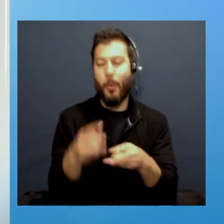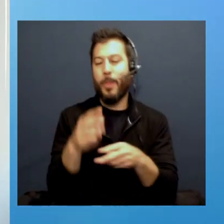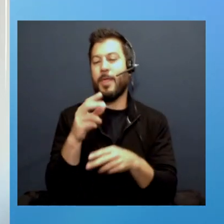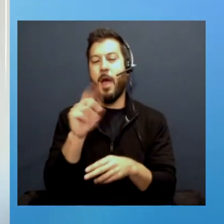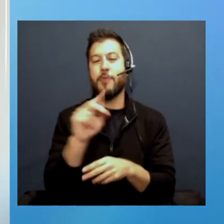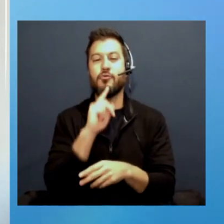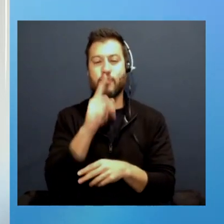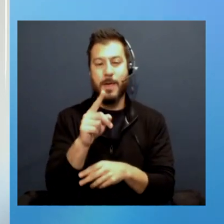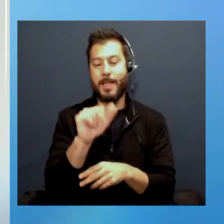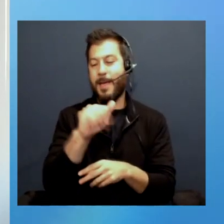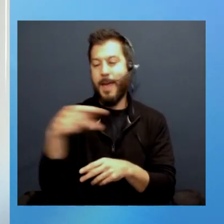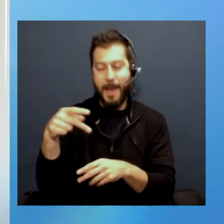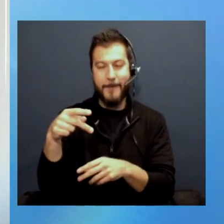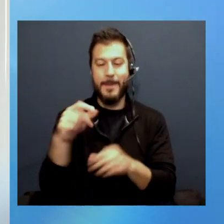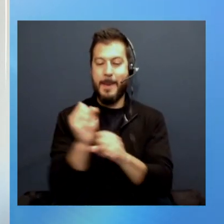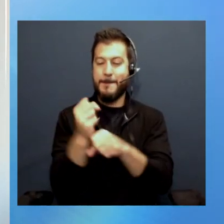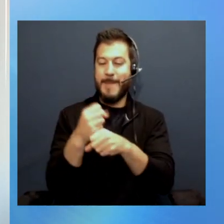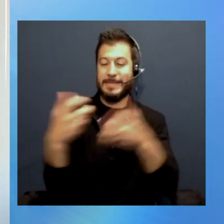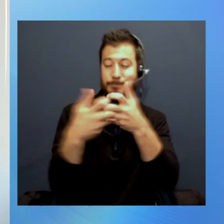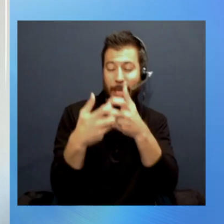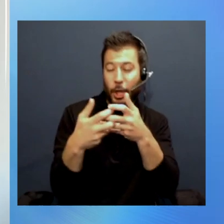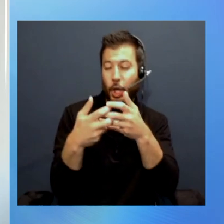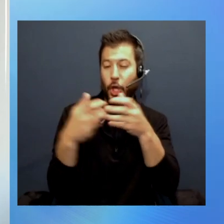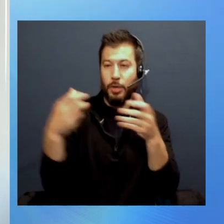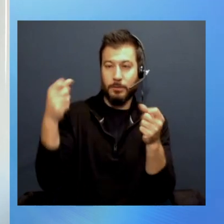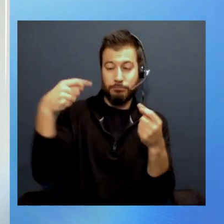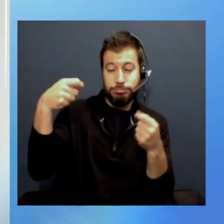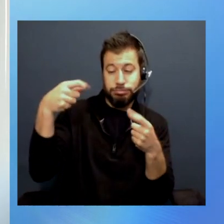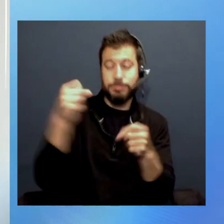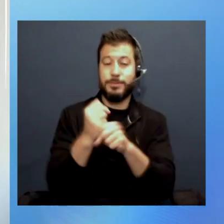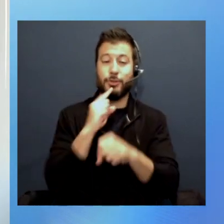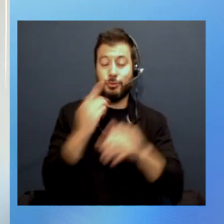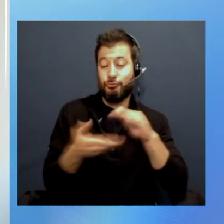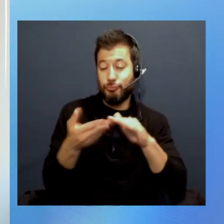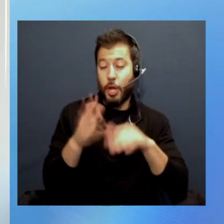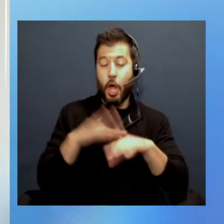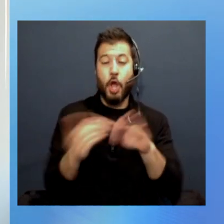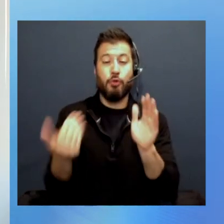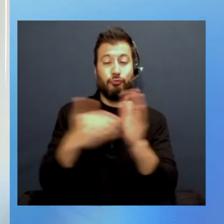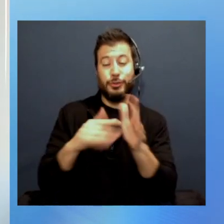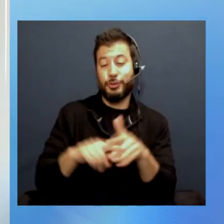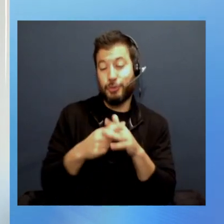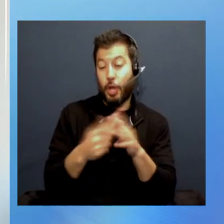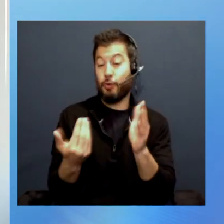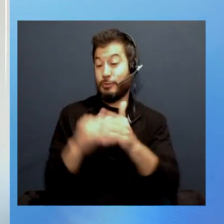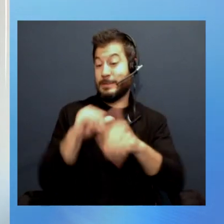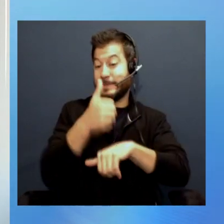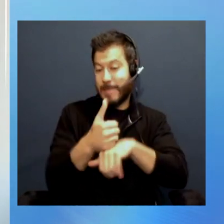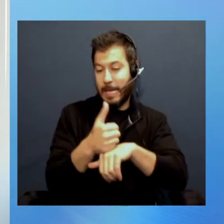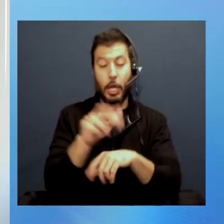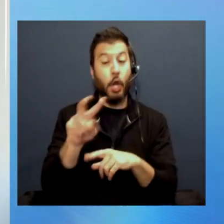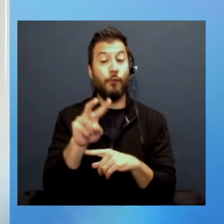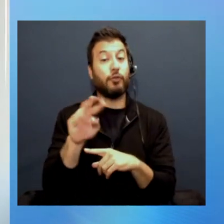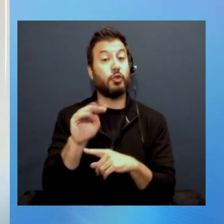the unreal app and the matchmaker and the signaling server, making sure it's running on restarts and resets,